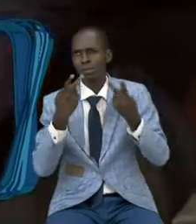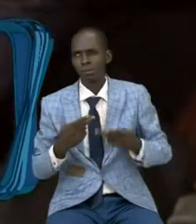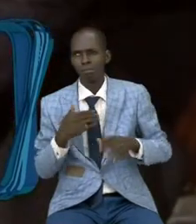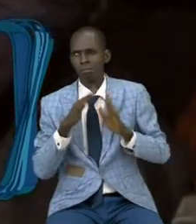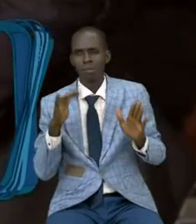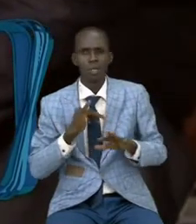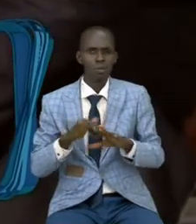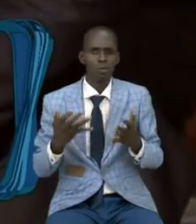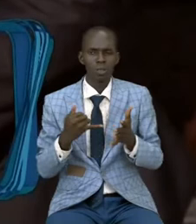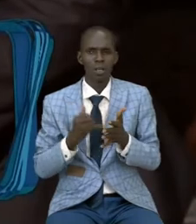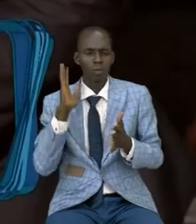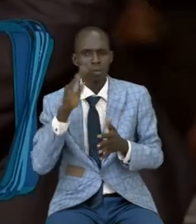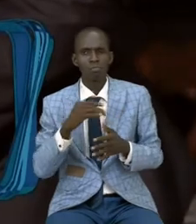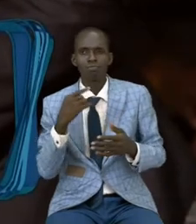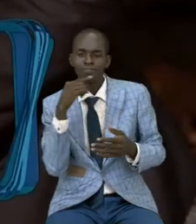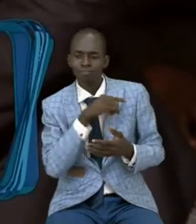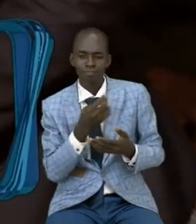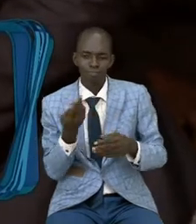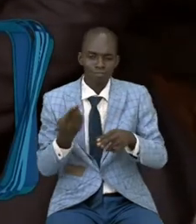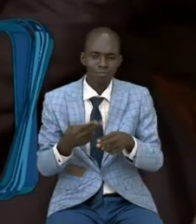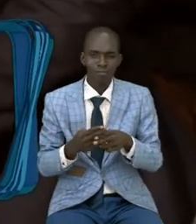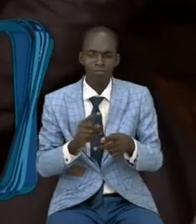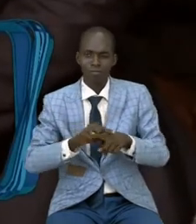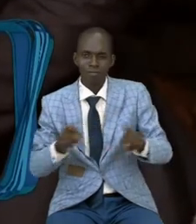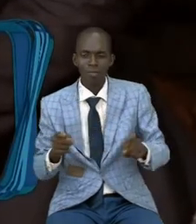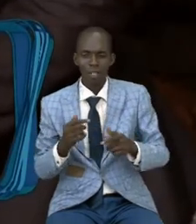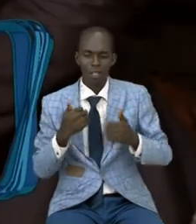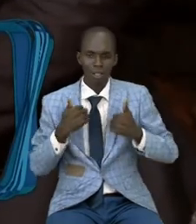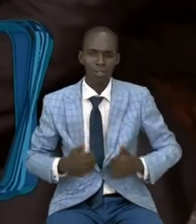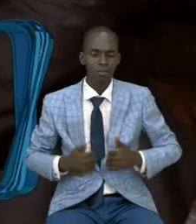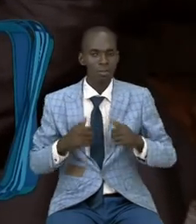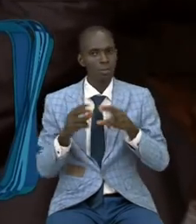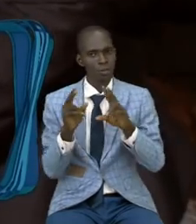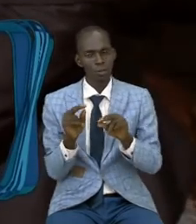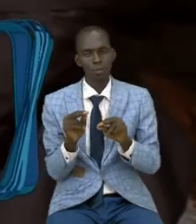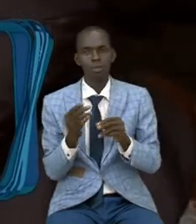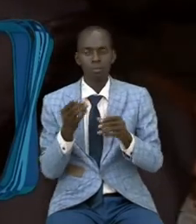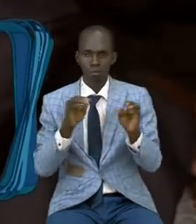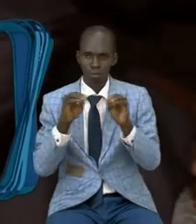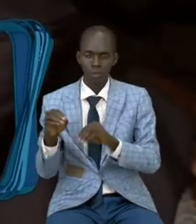tell them your name or write it yourself your phone number